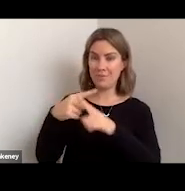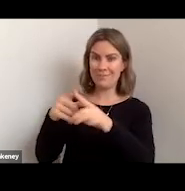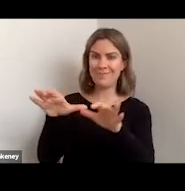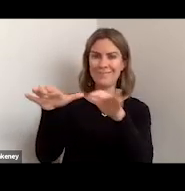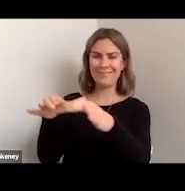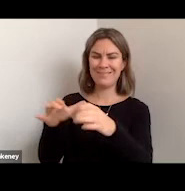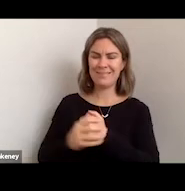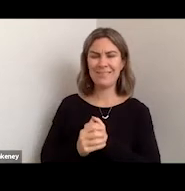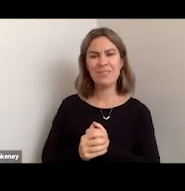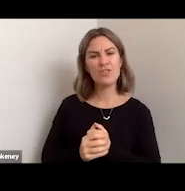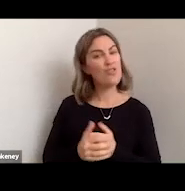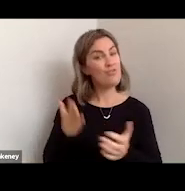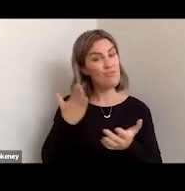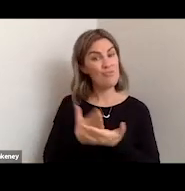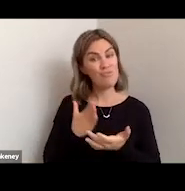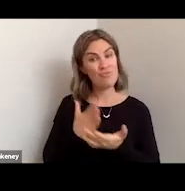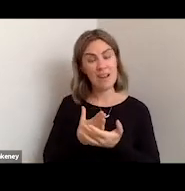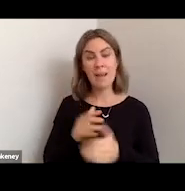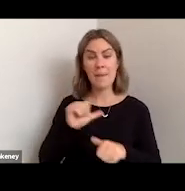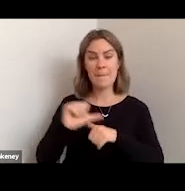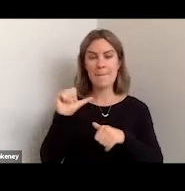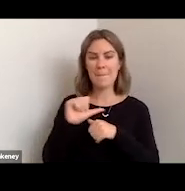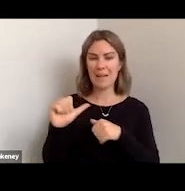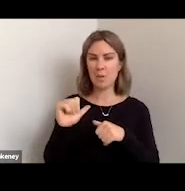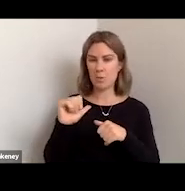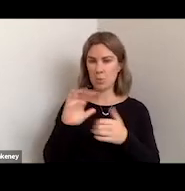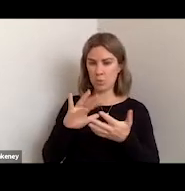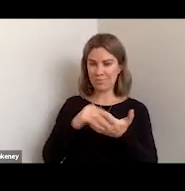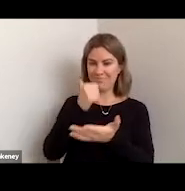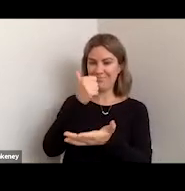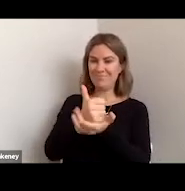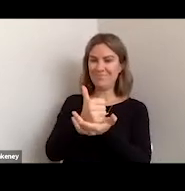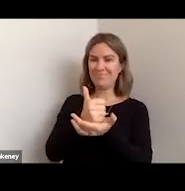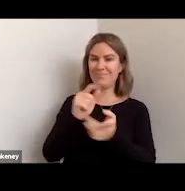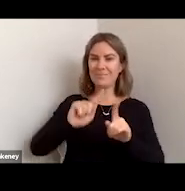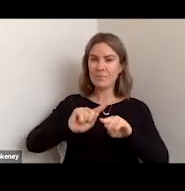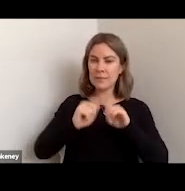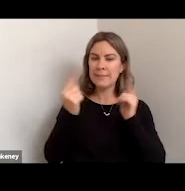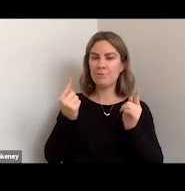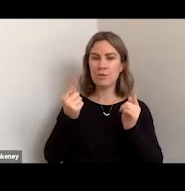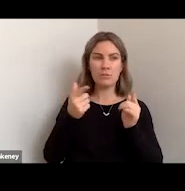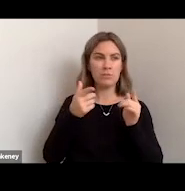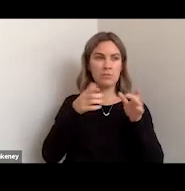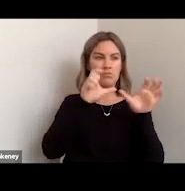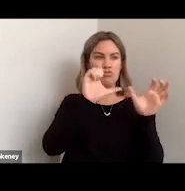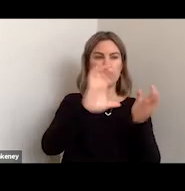it's much - it's going to be much better to set up different channels for your different psychographics. The Department of Tourism does this